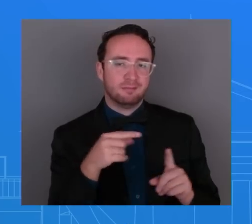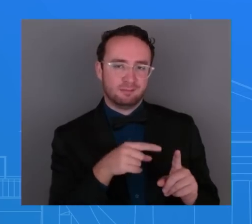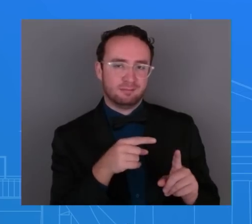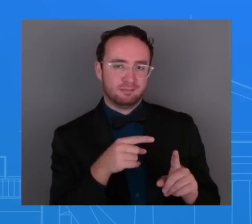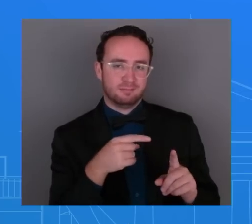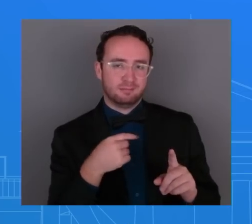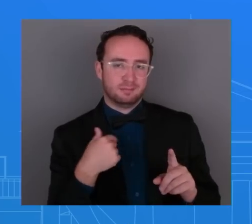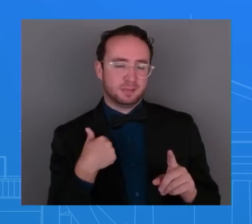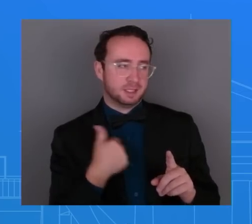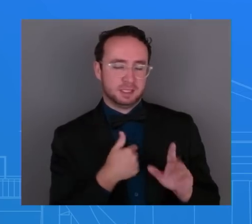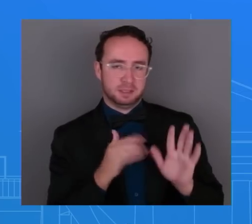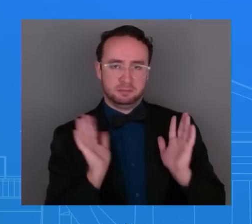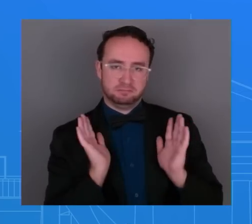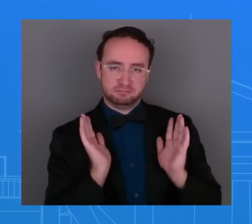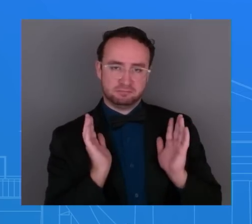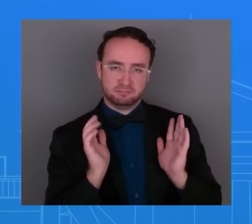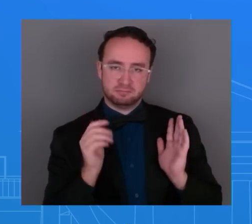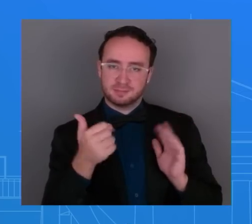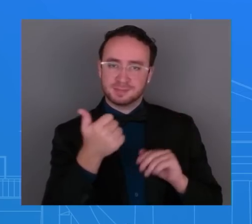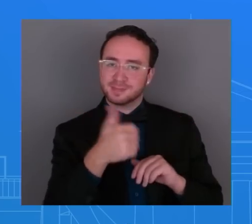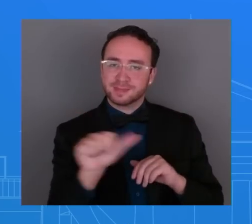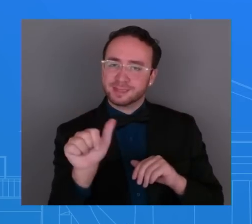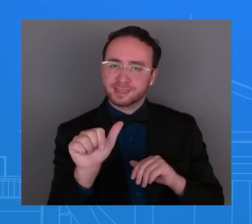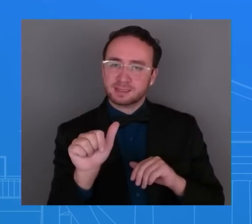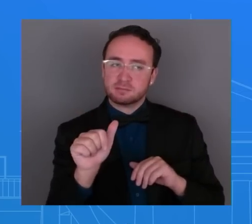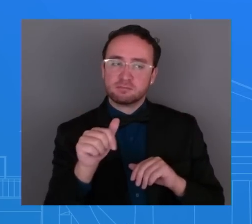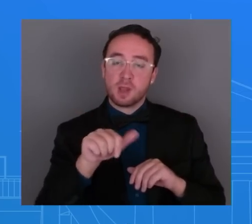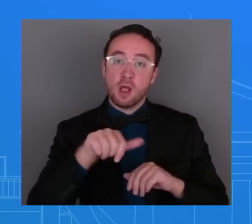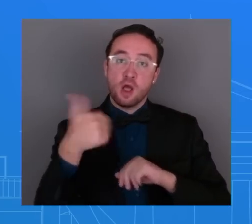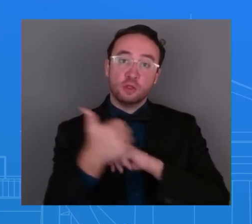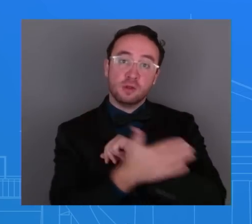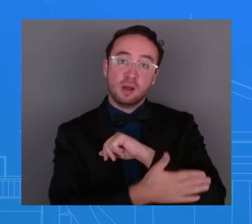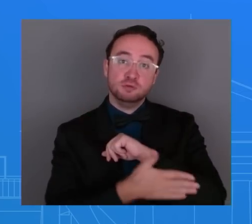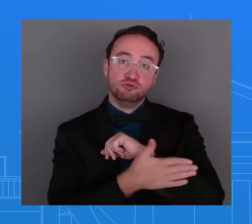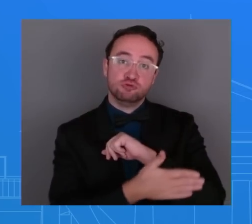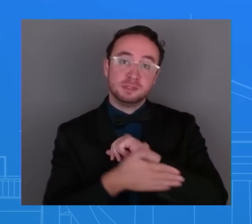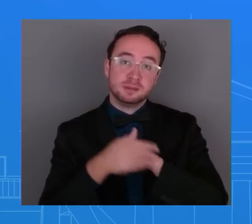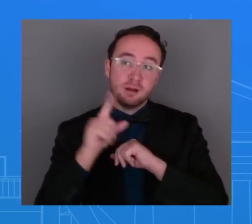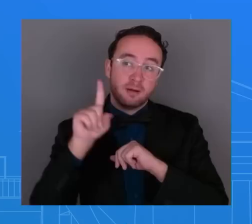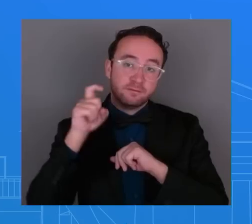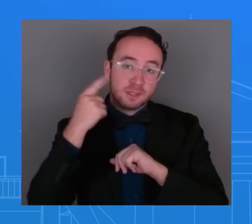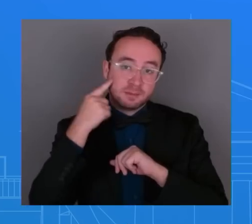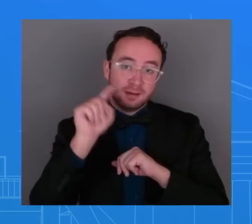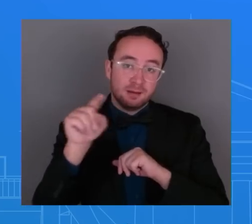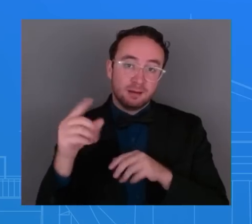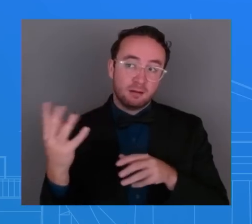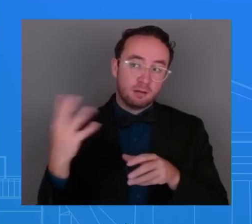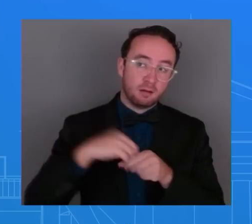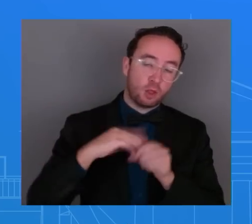or seeks to undermine confidence in our democratic institution. And so, we take this type of reports